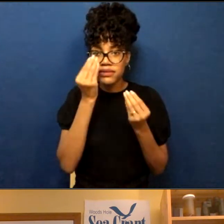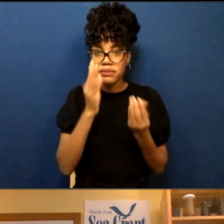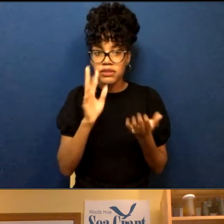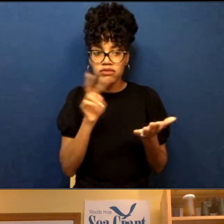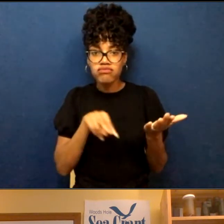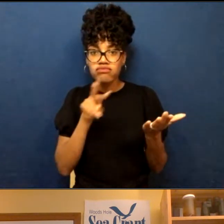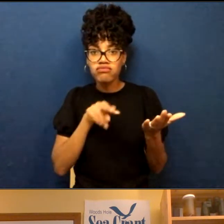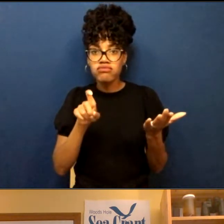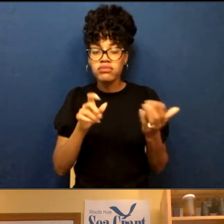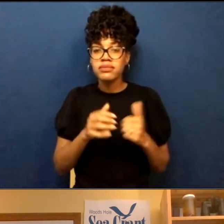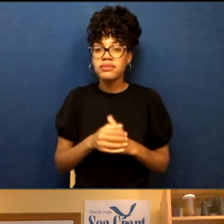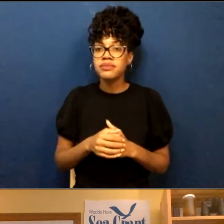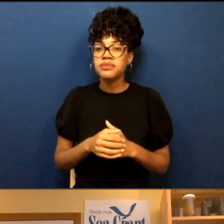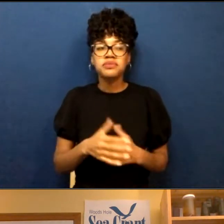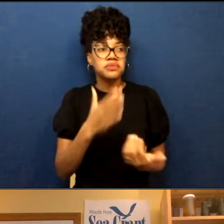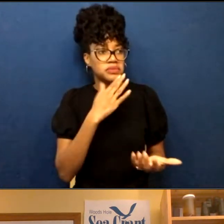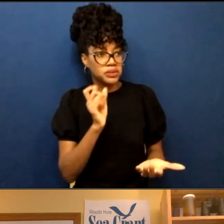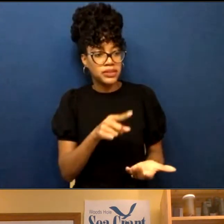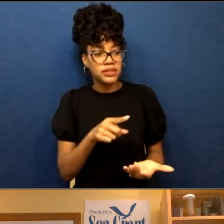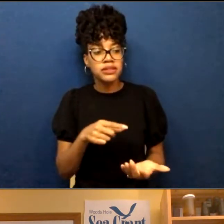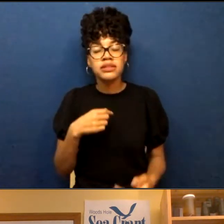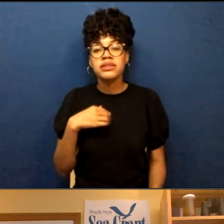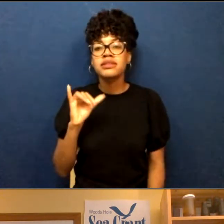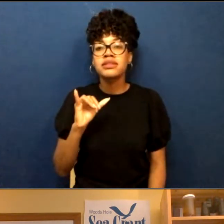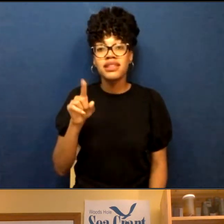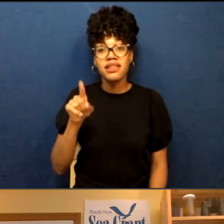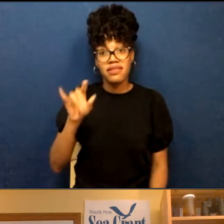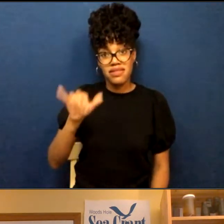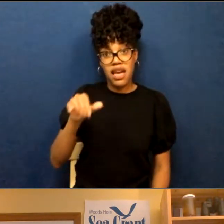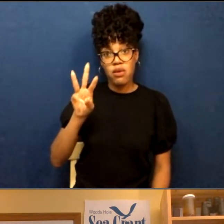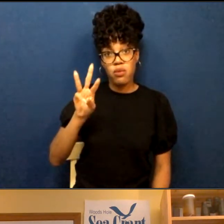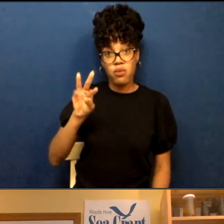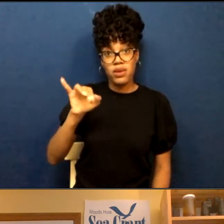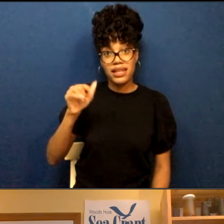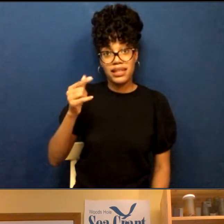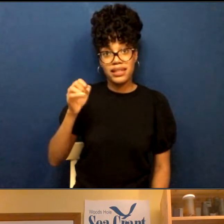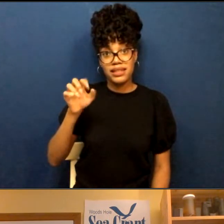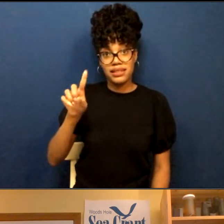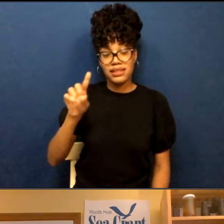So we have some of the information is in that Winged Ambassadors curriculum where there's a lot of different maps that show